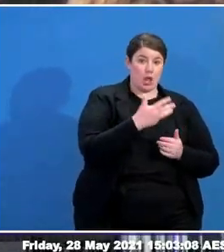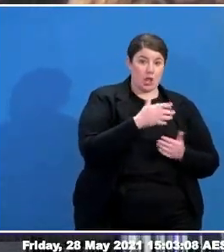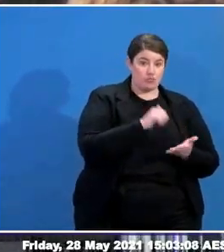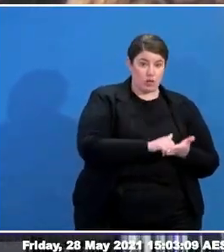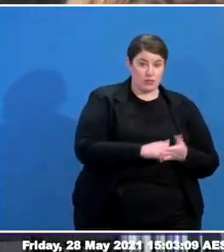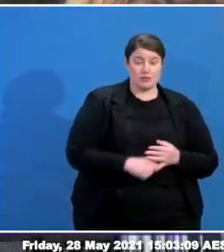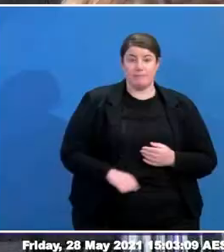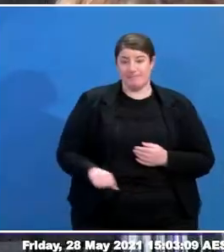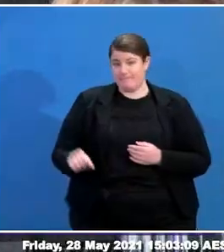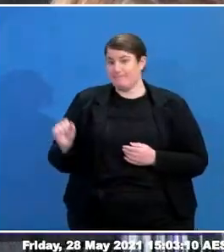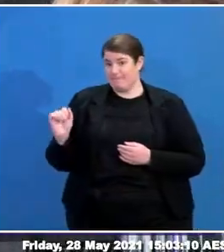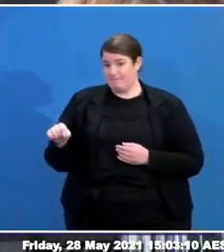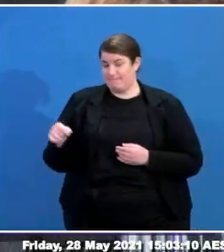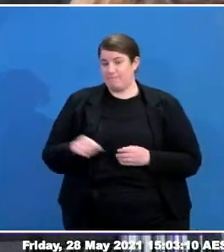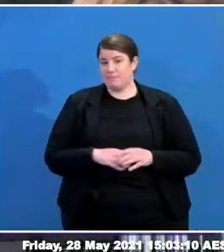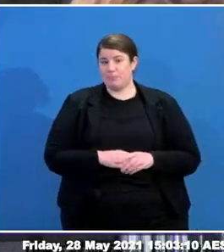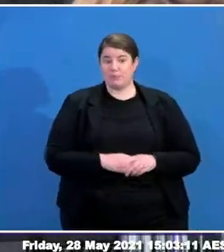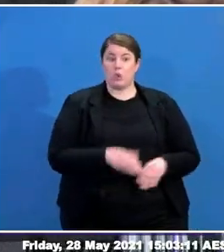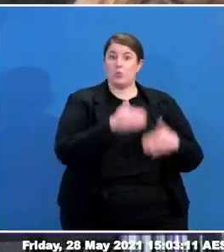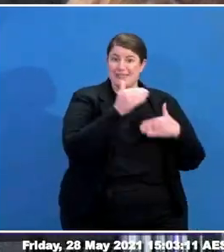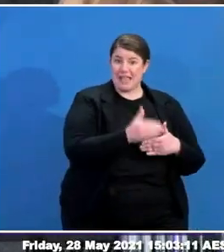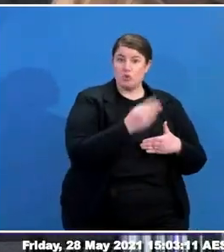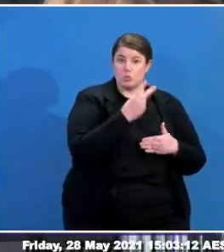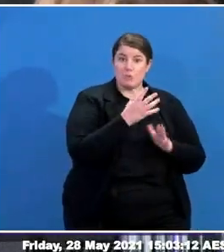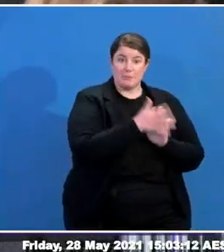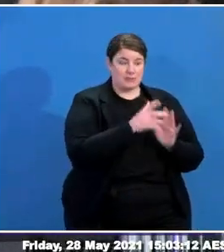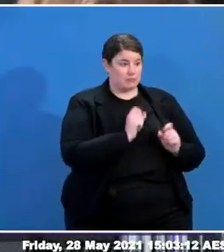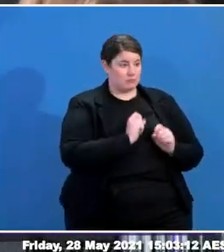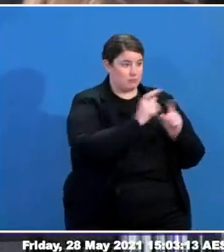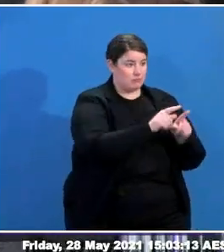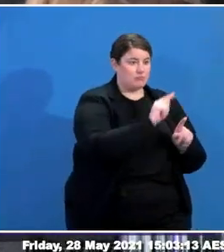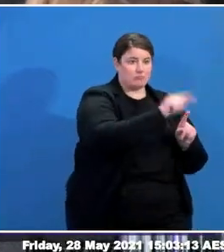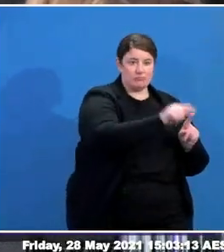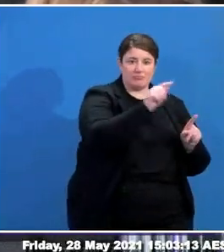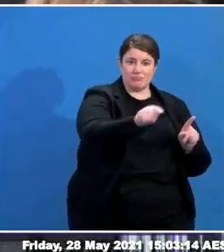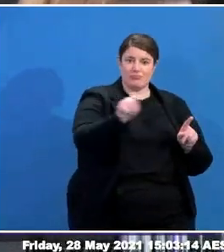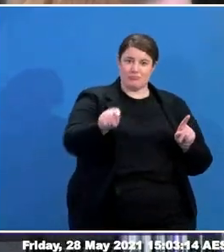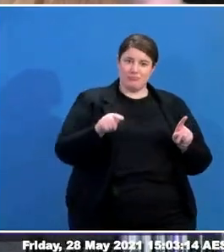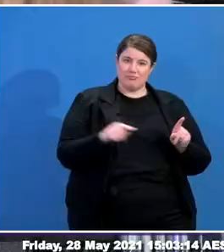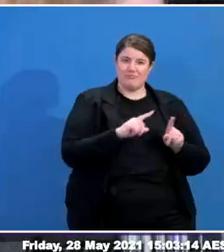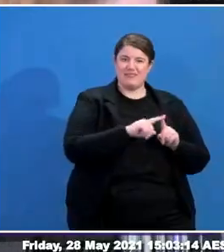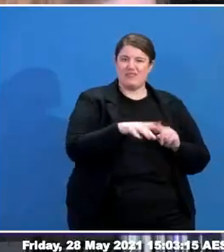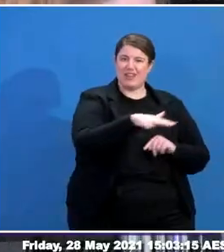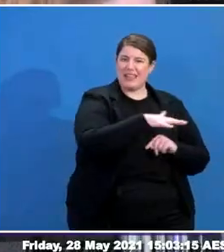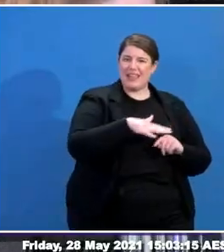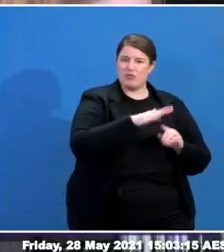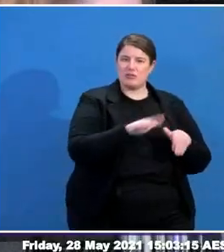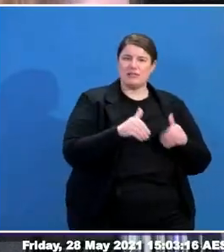So the stage two audit involves going to various sites operated by the service provider; is that right? Yes.